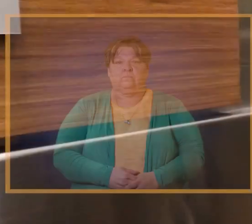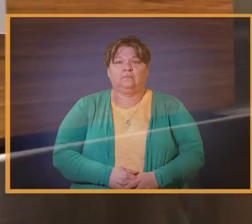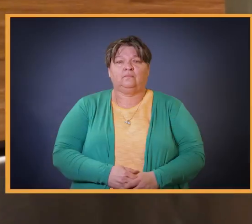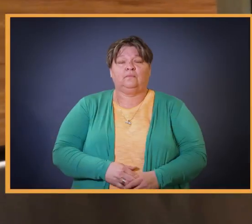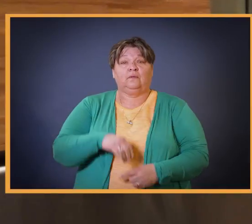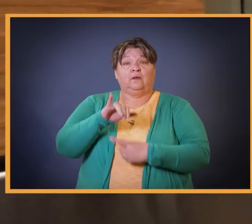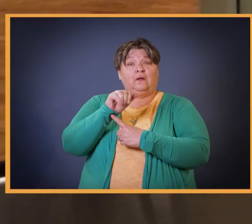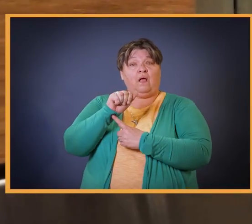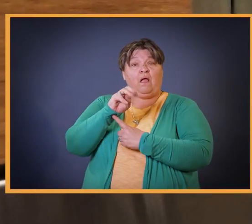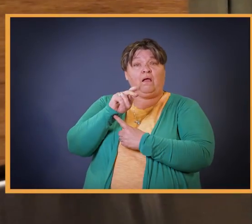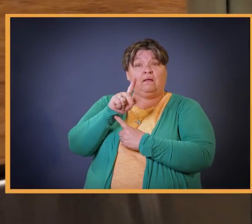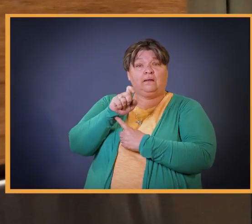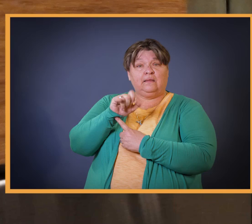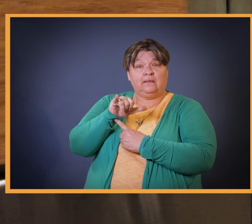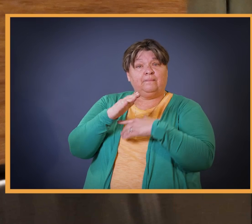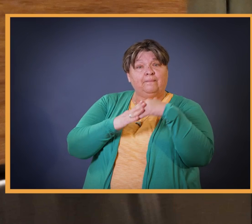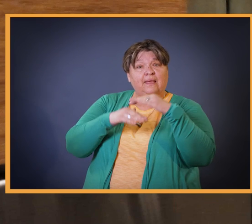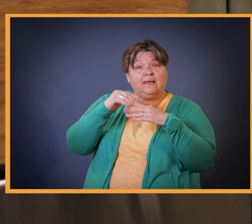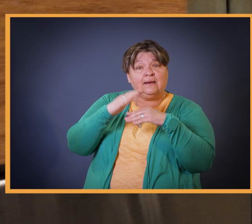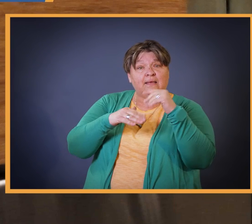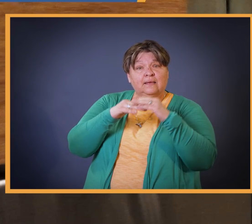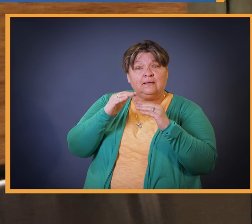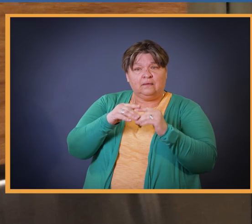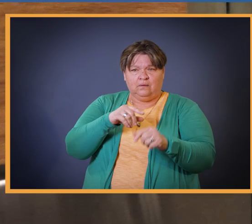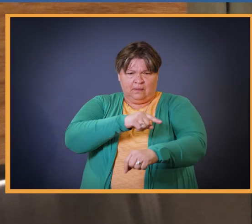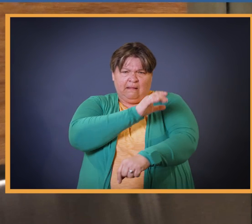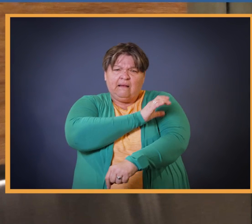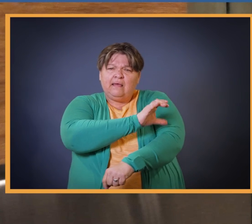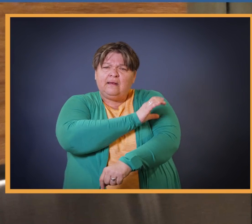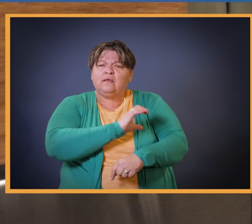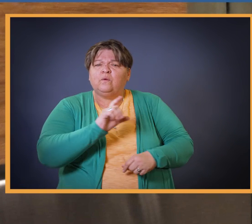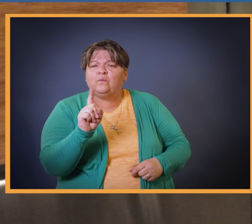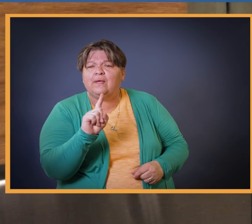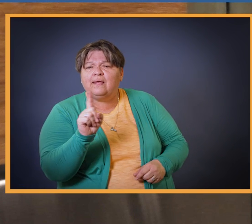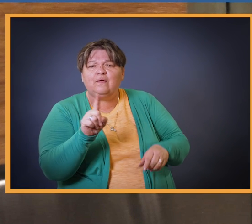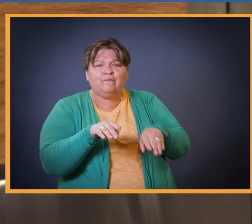In the Yawkey Building, exam rooms are on floors five through 11.